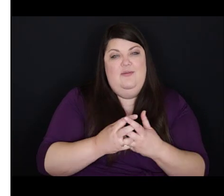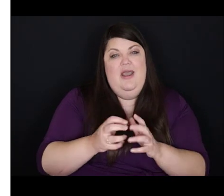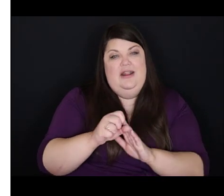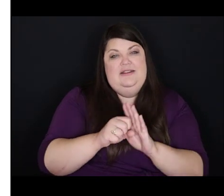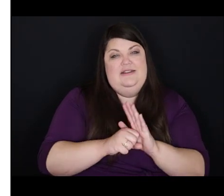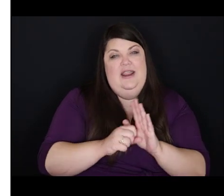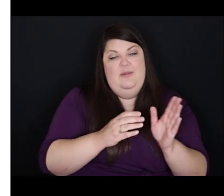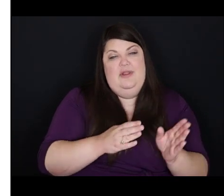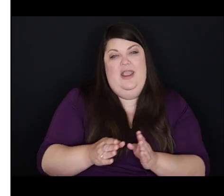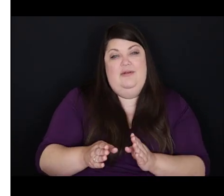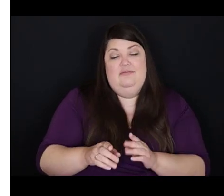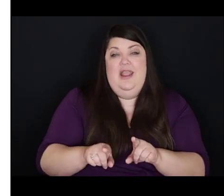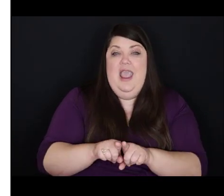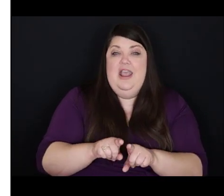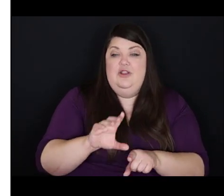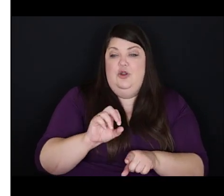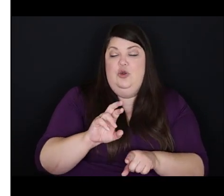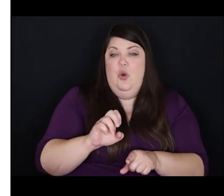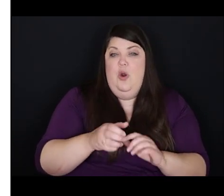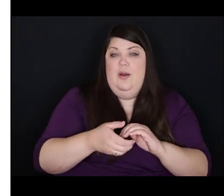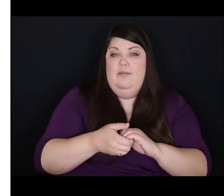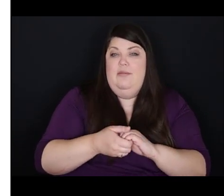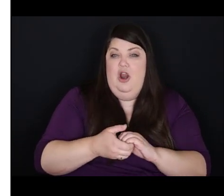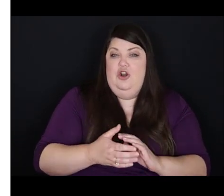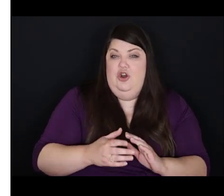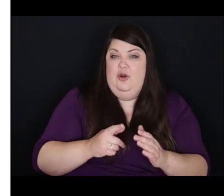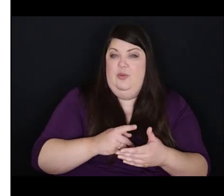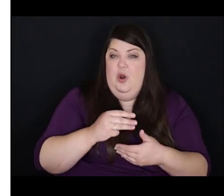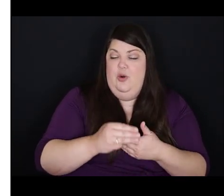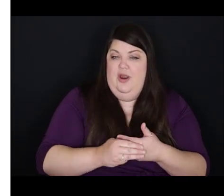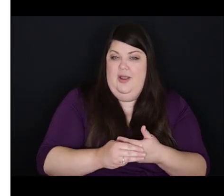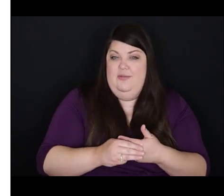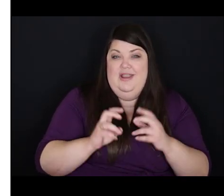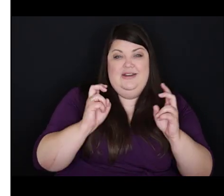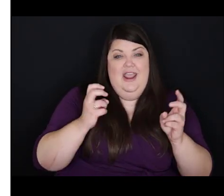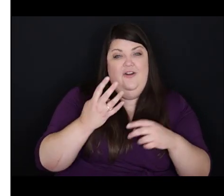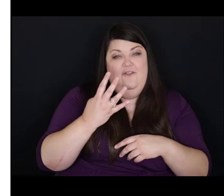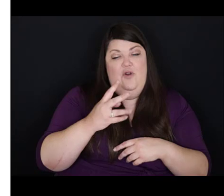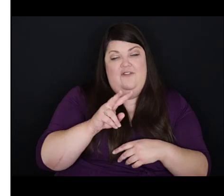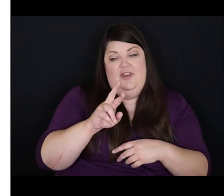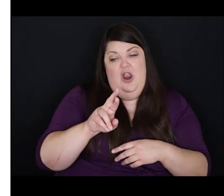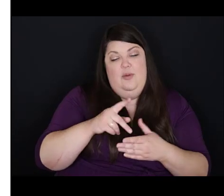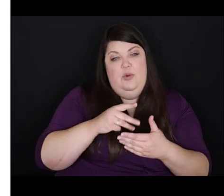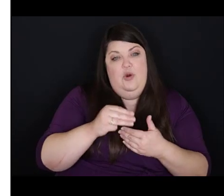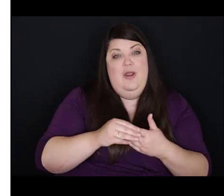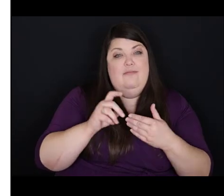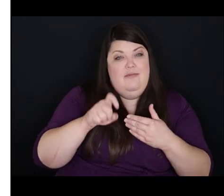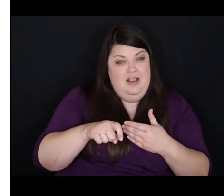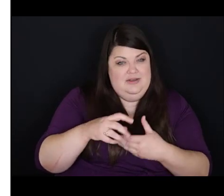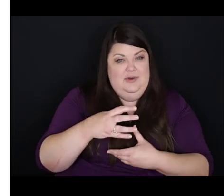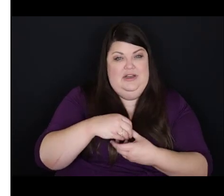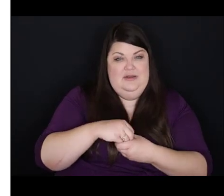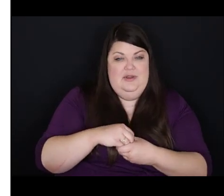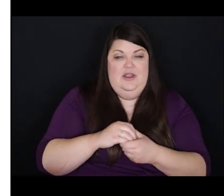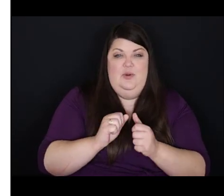As a core partner program, the Title IV VR program must participate in the development